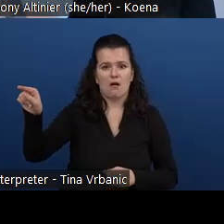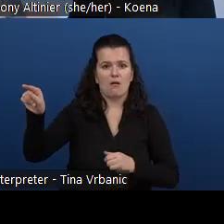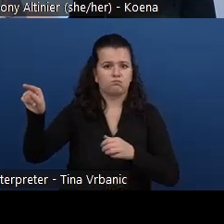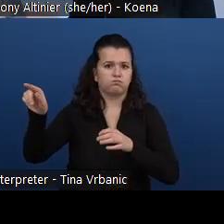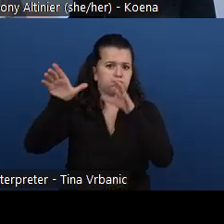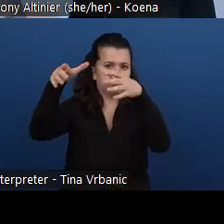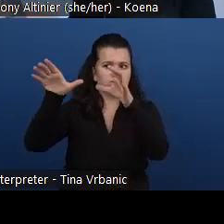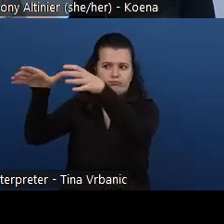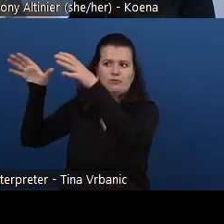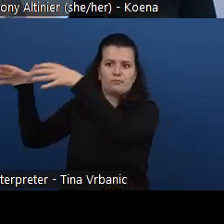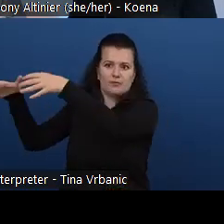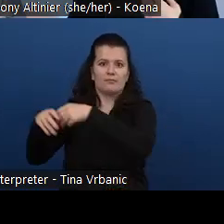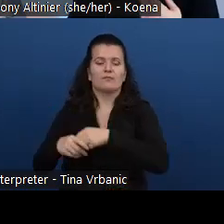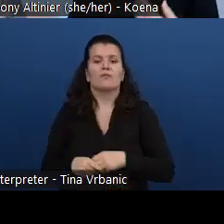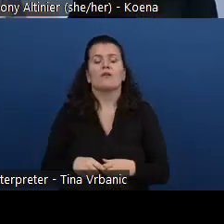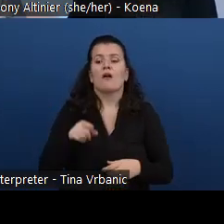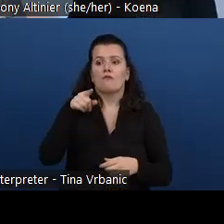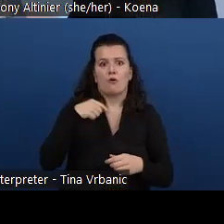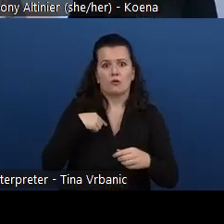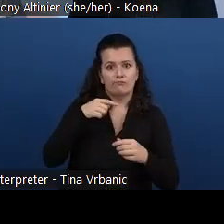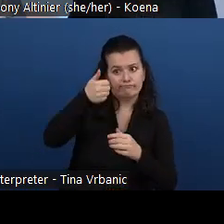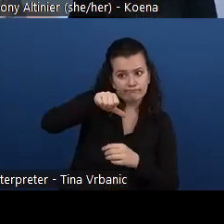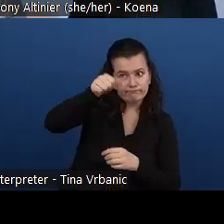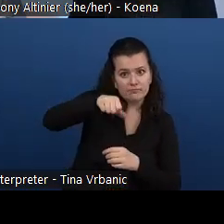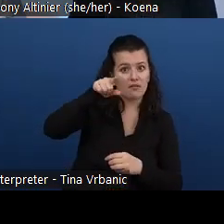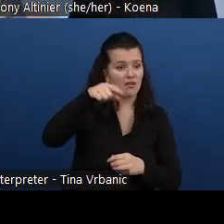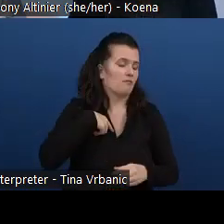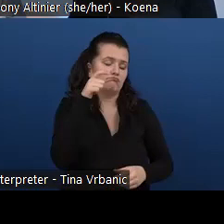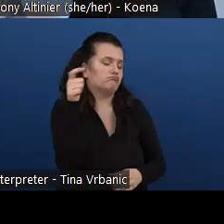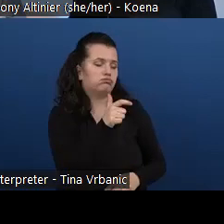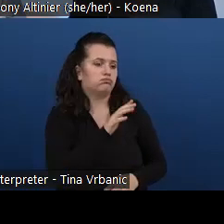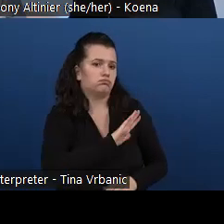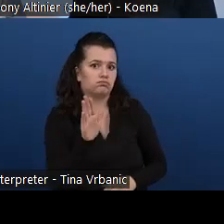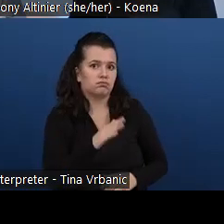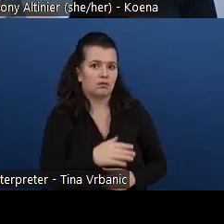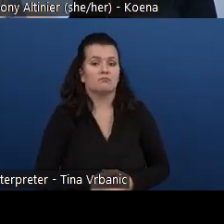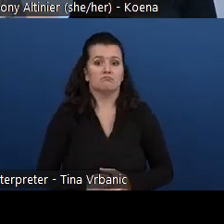They had to because it was the law.